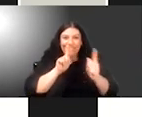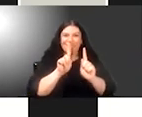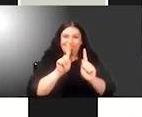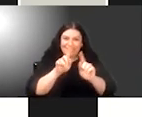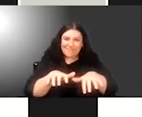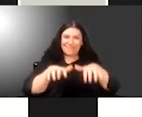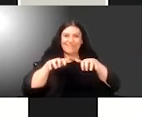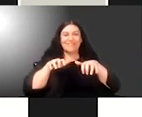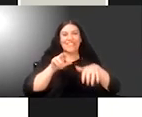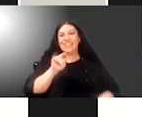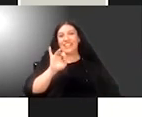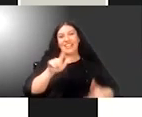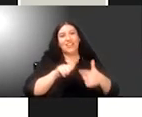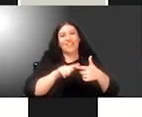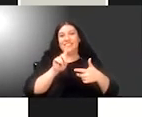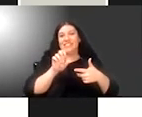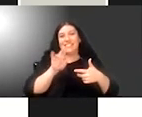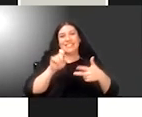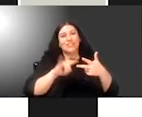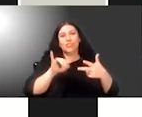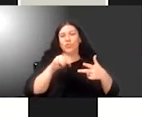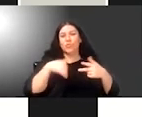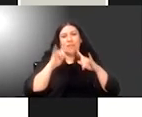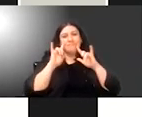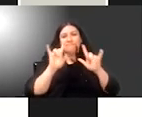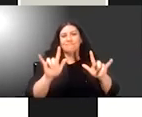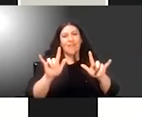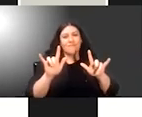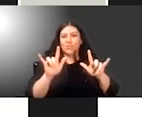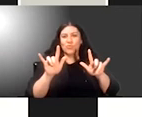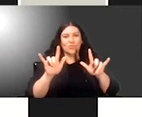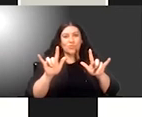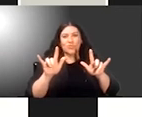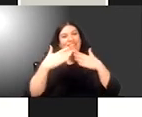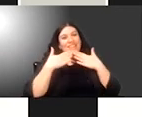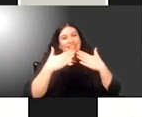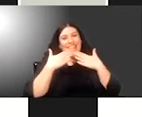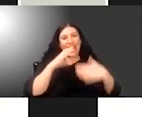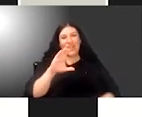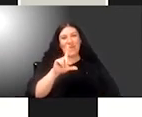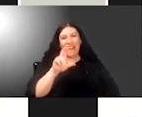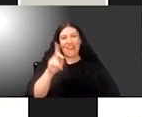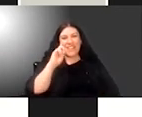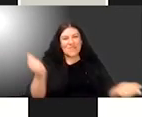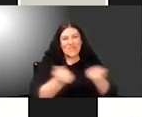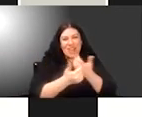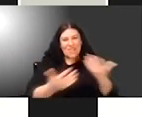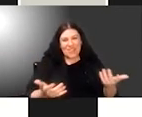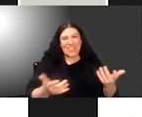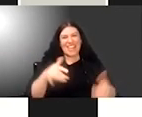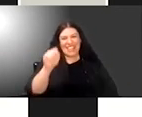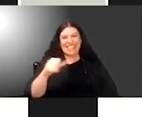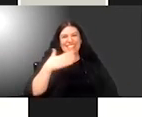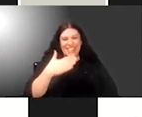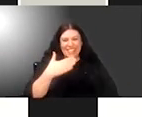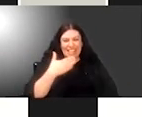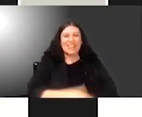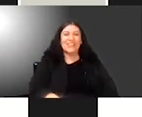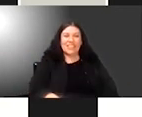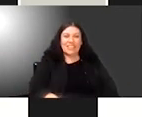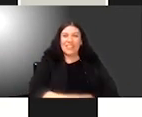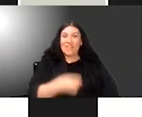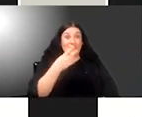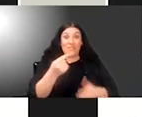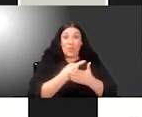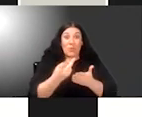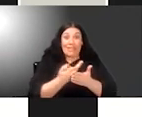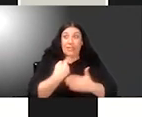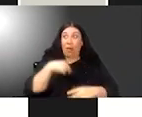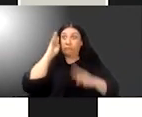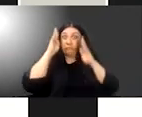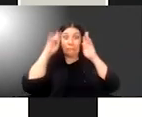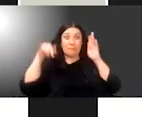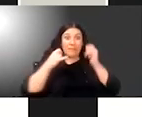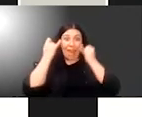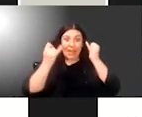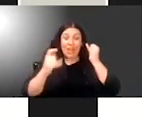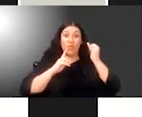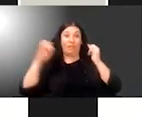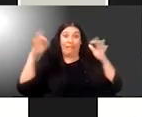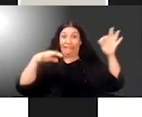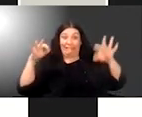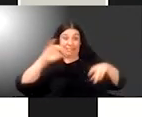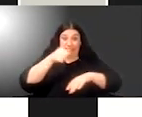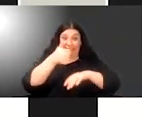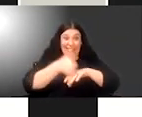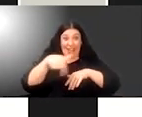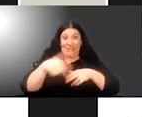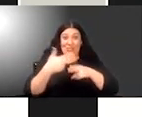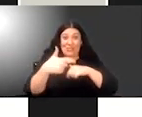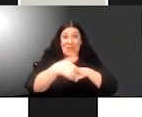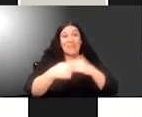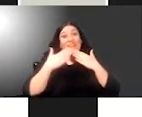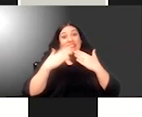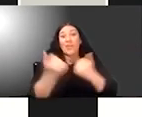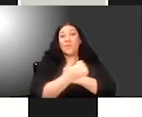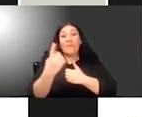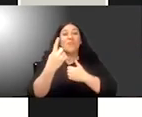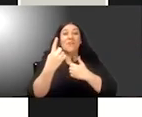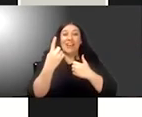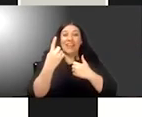Thanks, Judy.